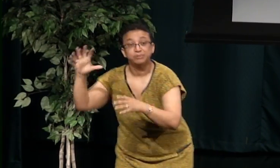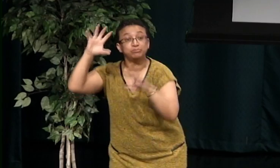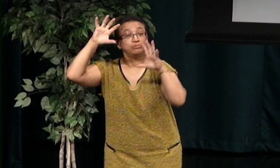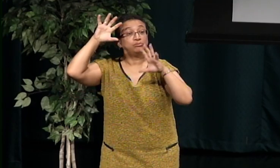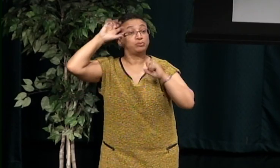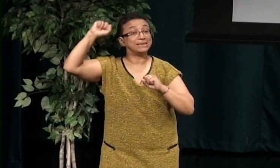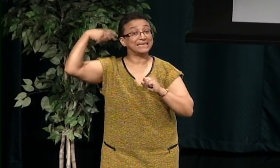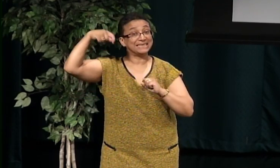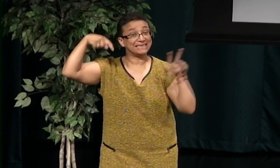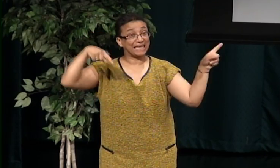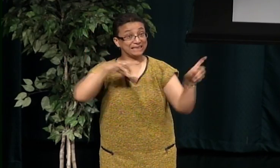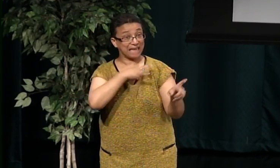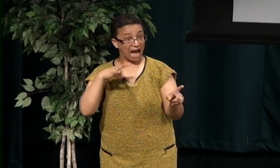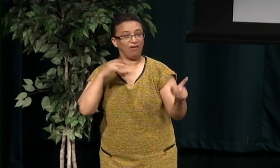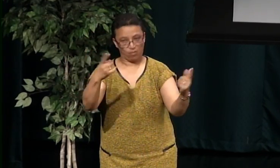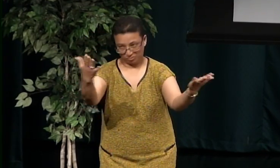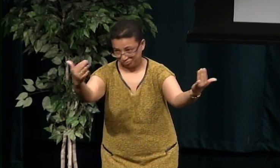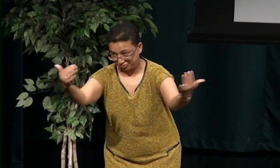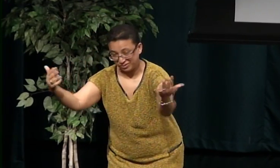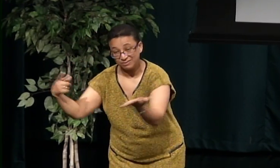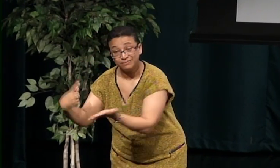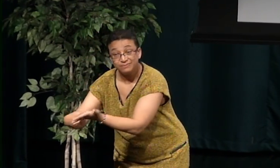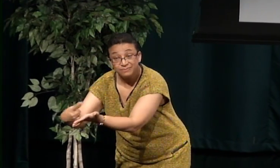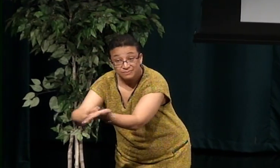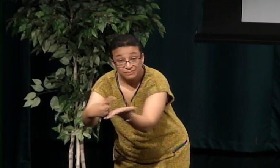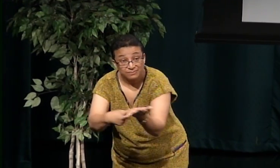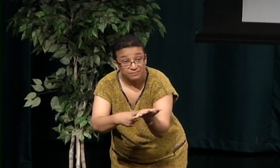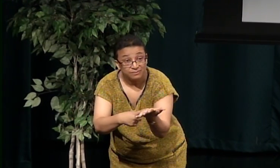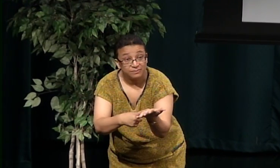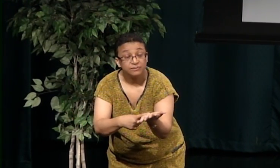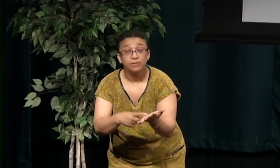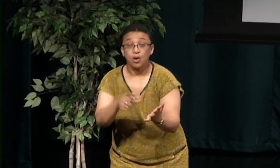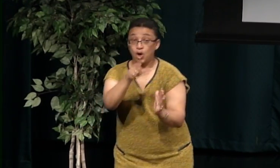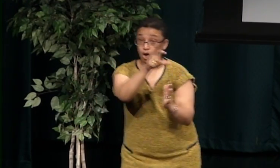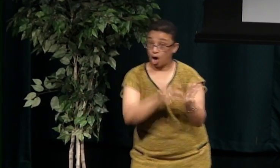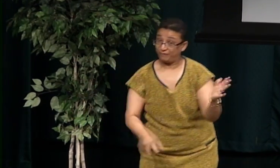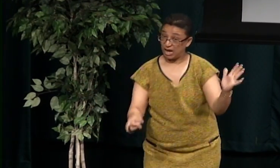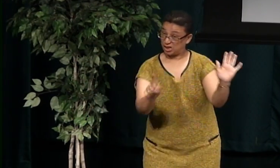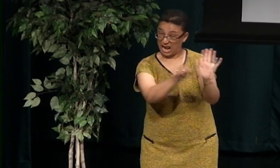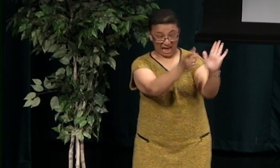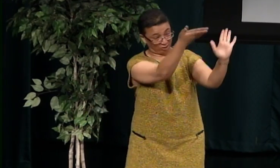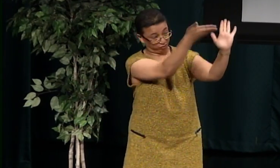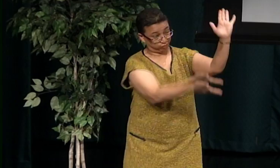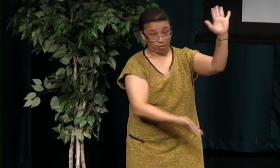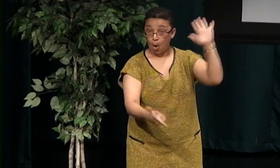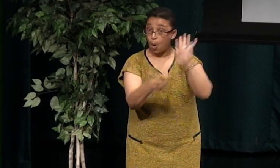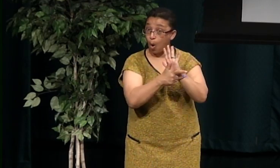In my position, I needed to call people in. The president needed to call staff in and take a look